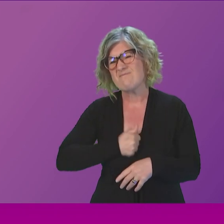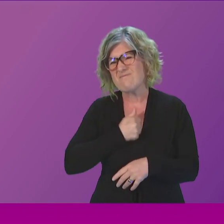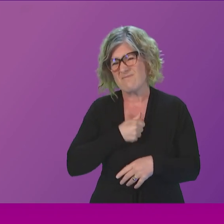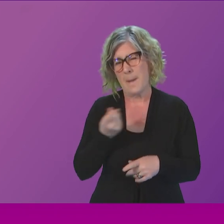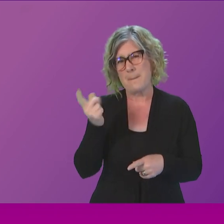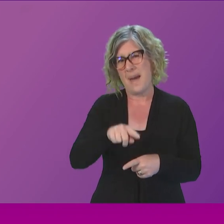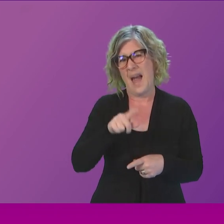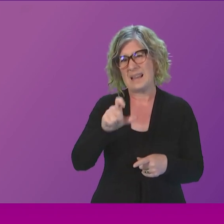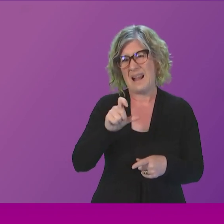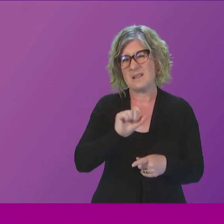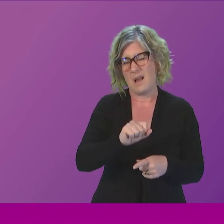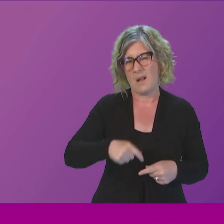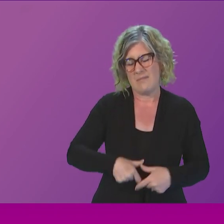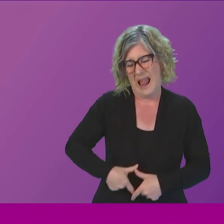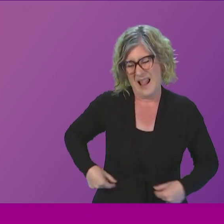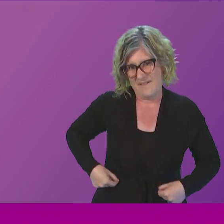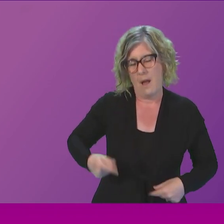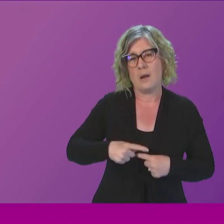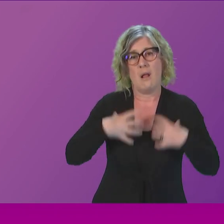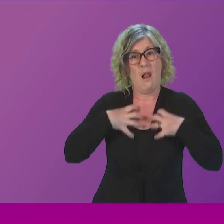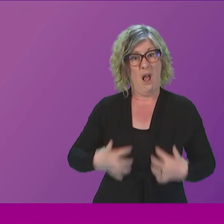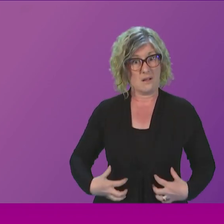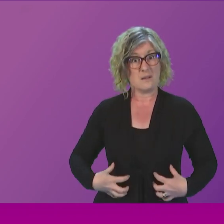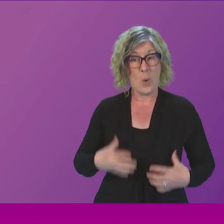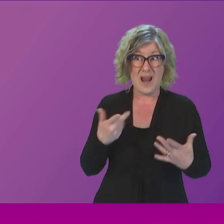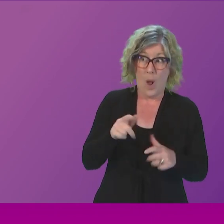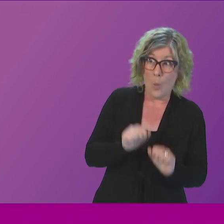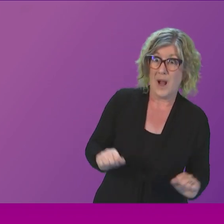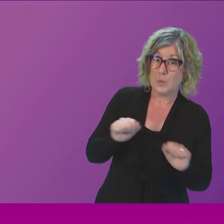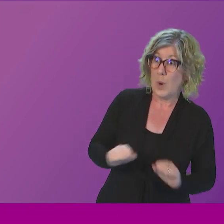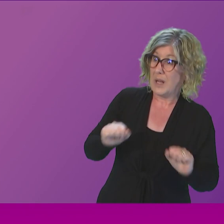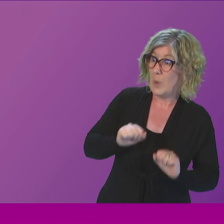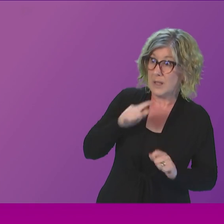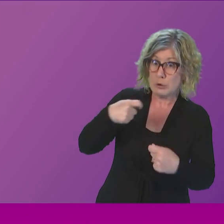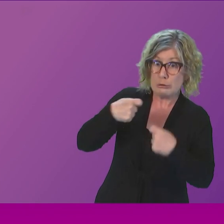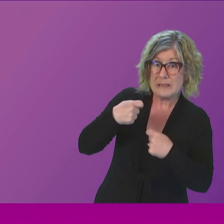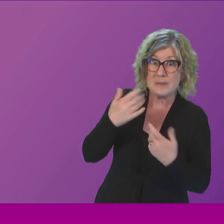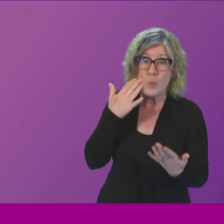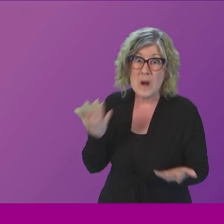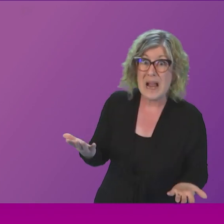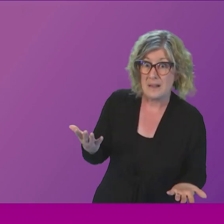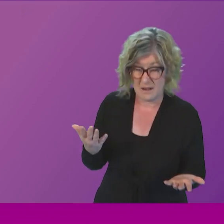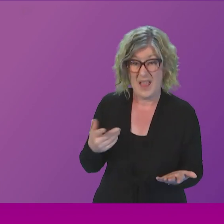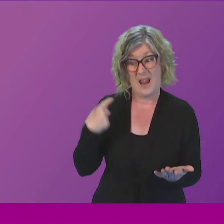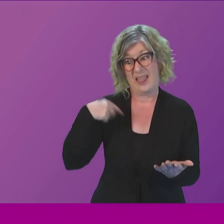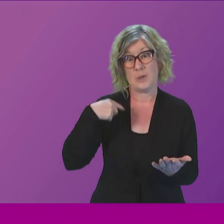He has been waiting anxiously to hear about when his treatment would start but, this week, he received this letter: